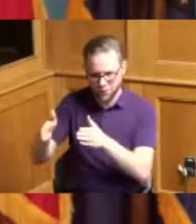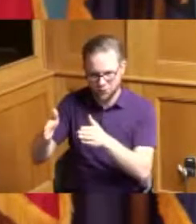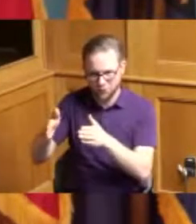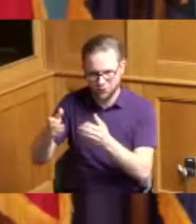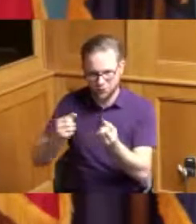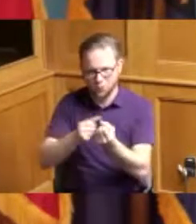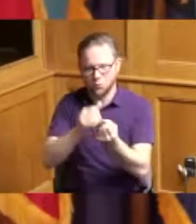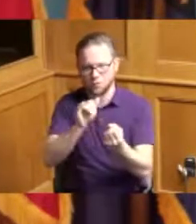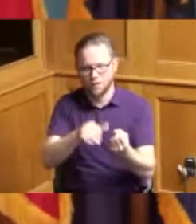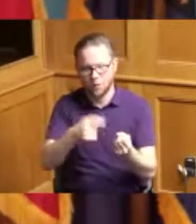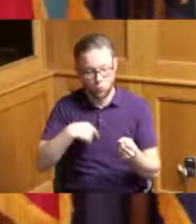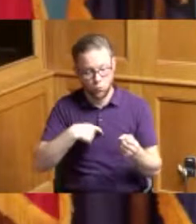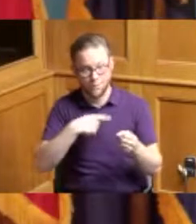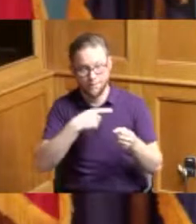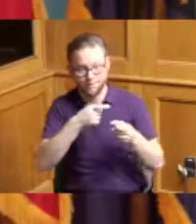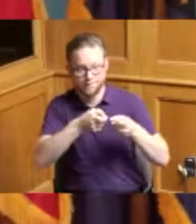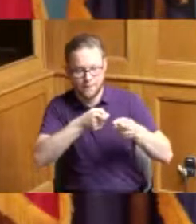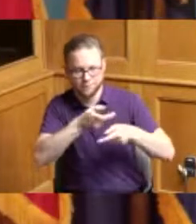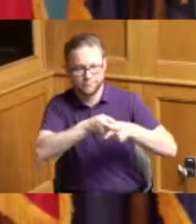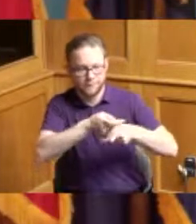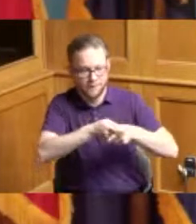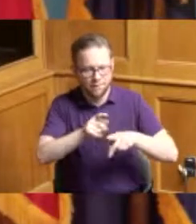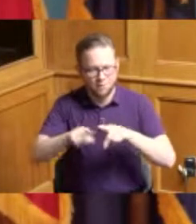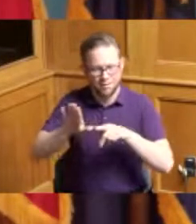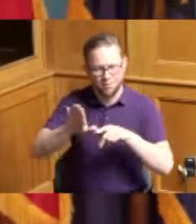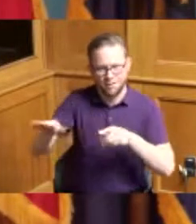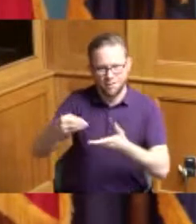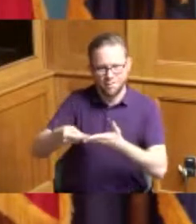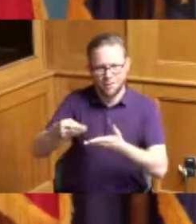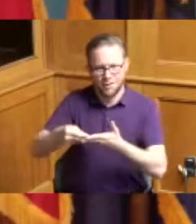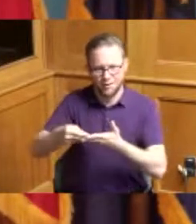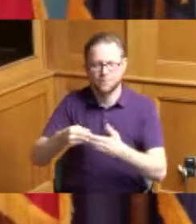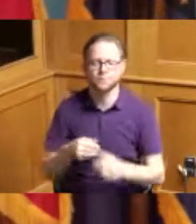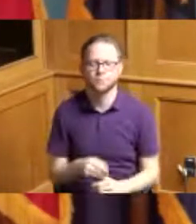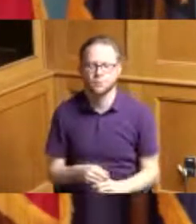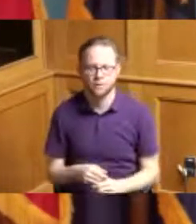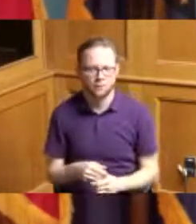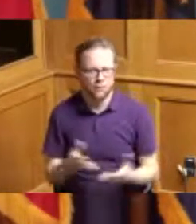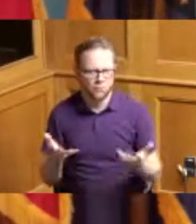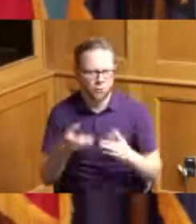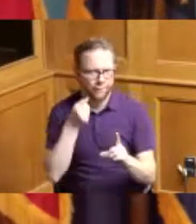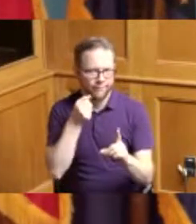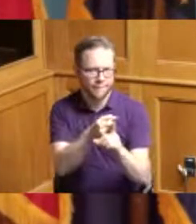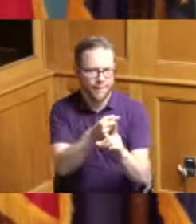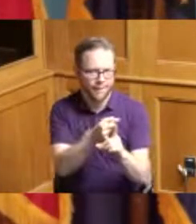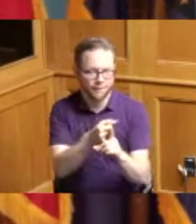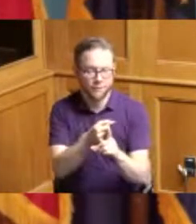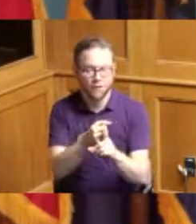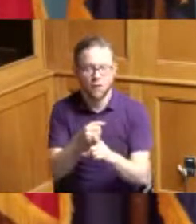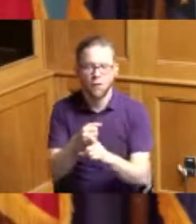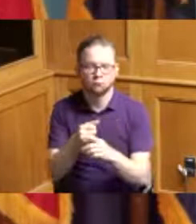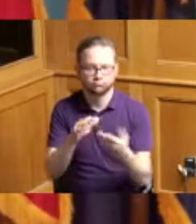we manage it they there's out of their money what's the impact on municipal owned properties